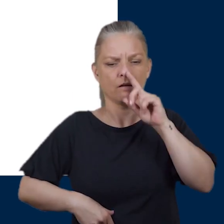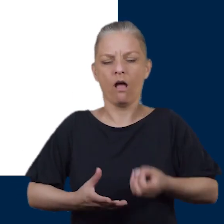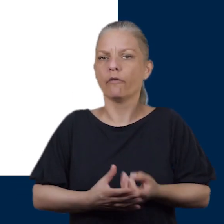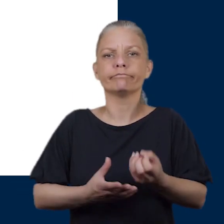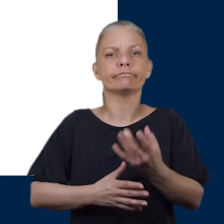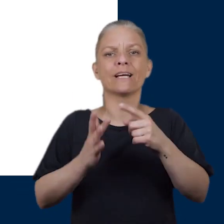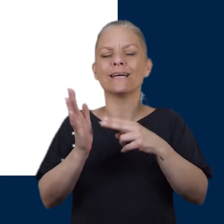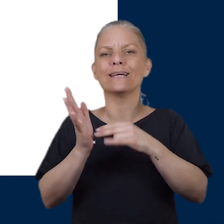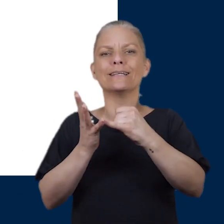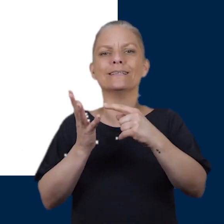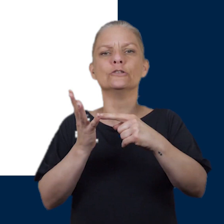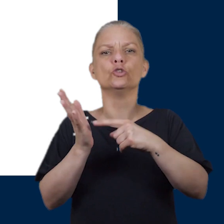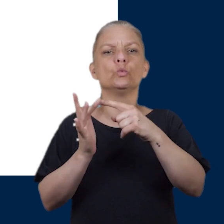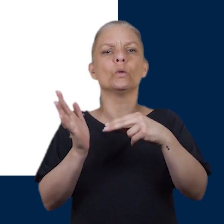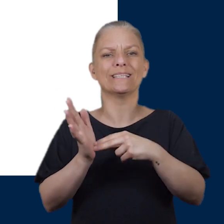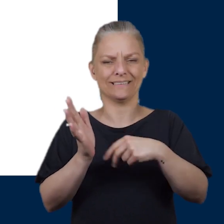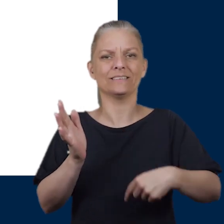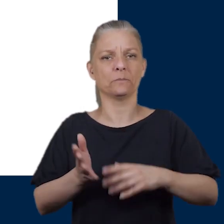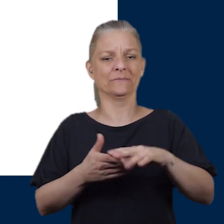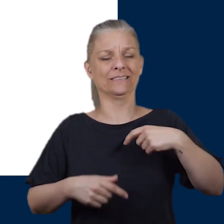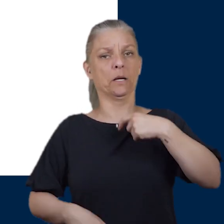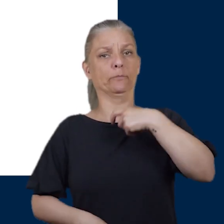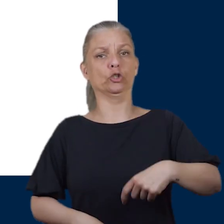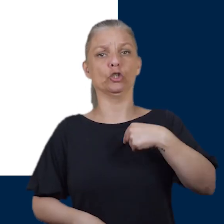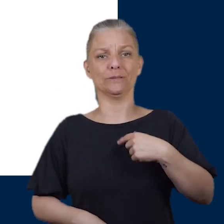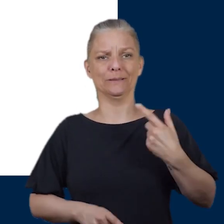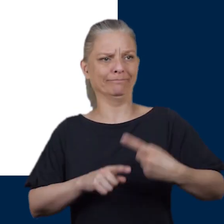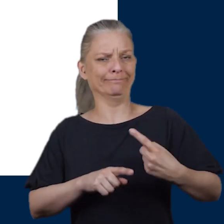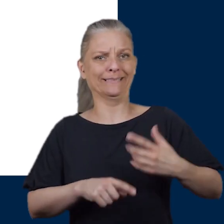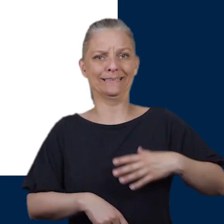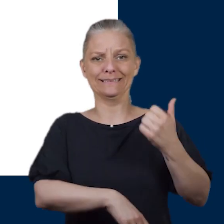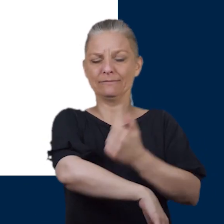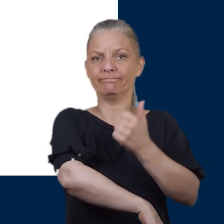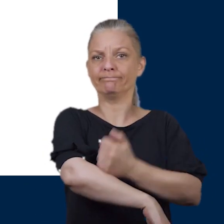Gestational diabetes is another type of Diabetes pregnant women can get because hormone changes